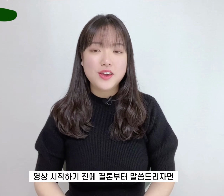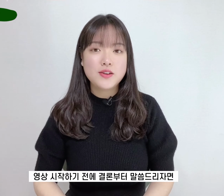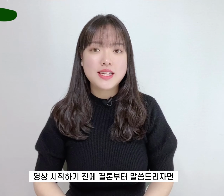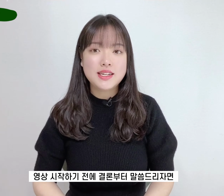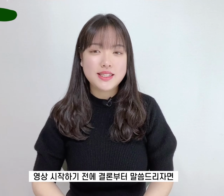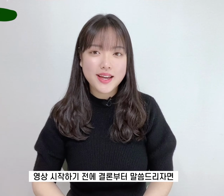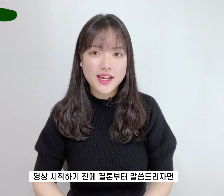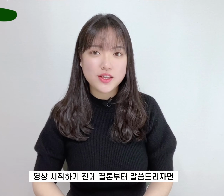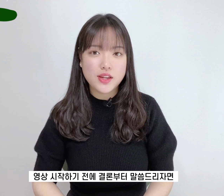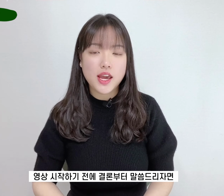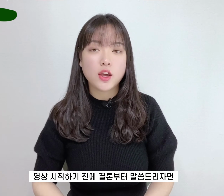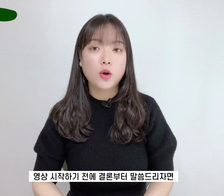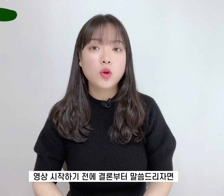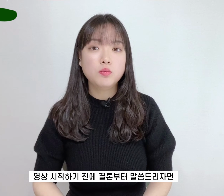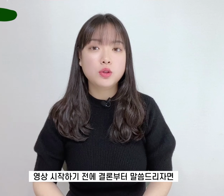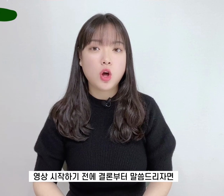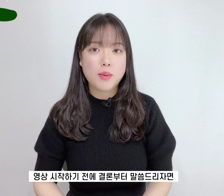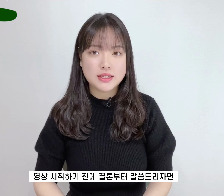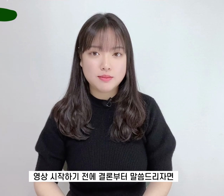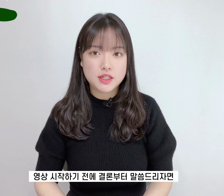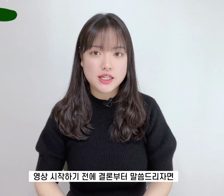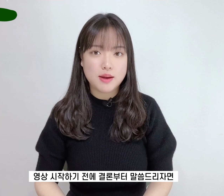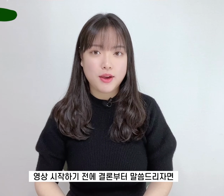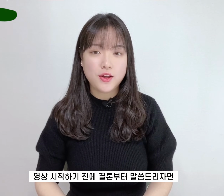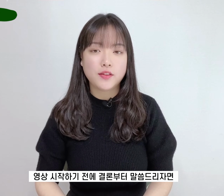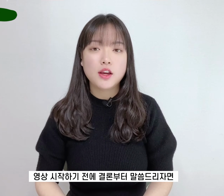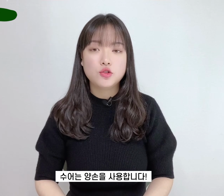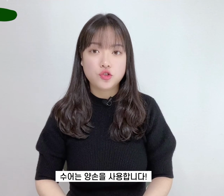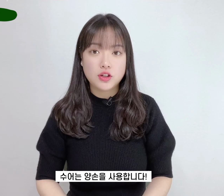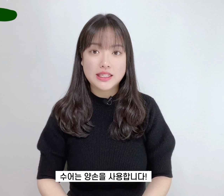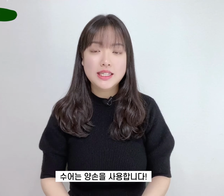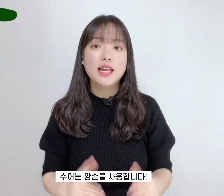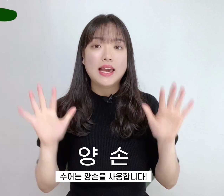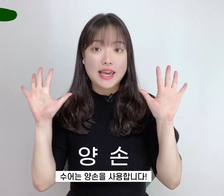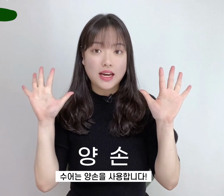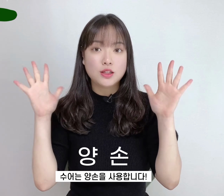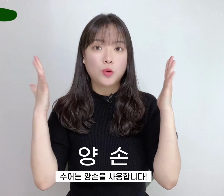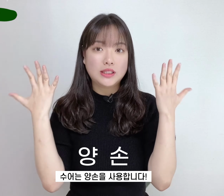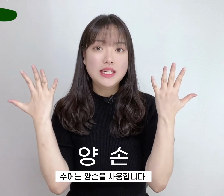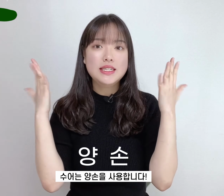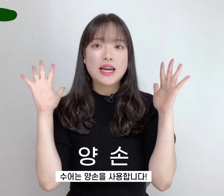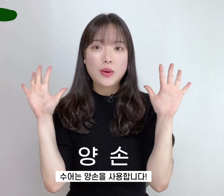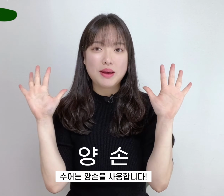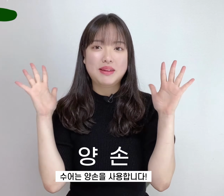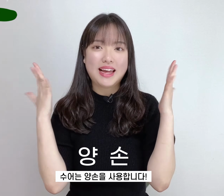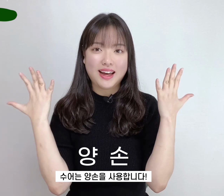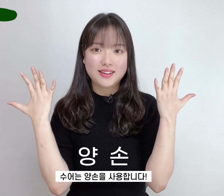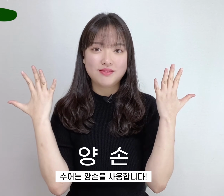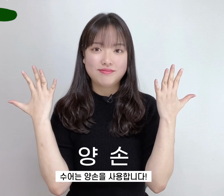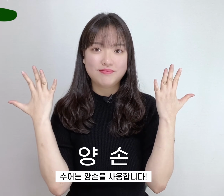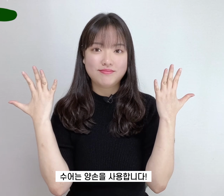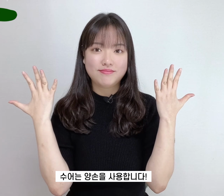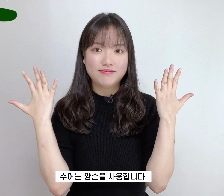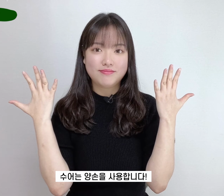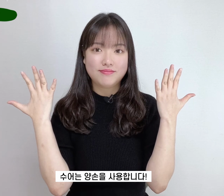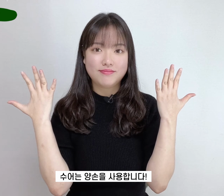Before starting the video, let's start with the conclusion that sign language uses both hands!